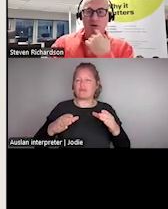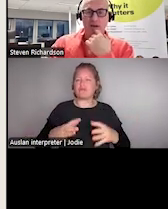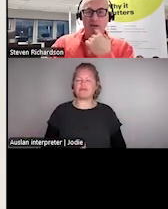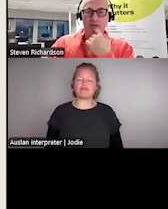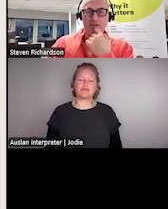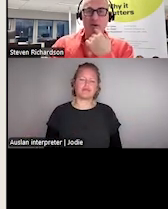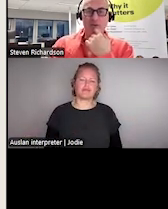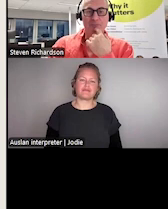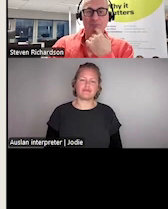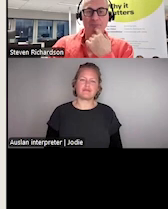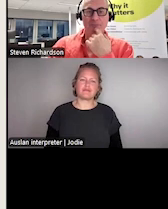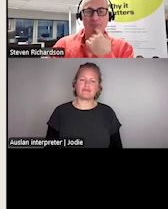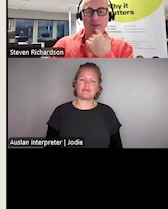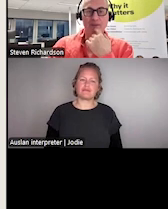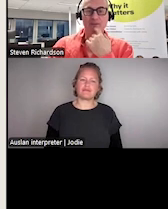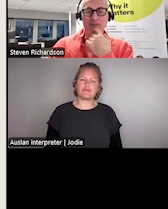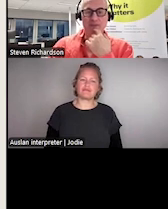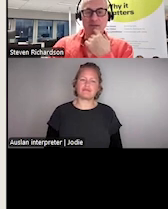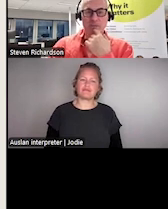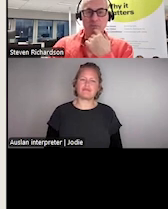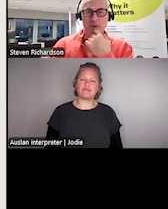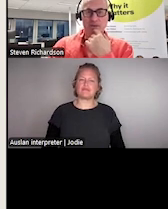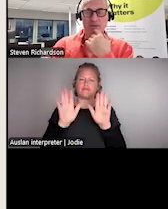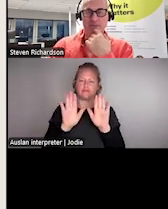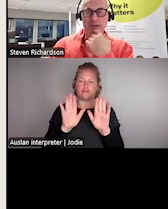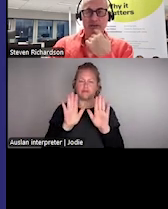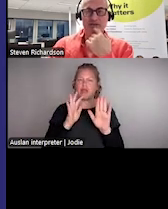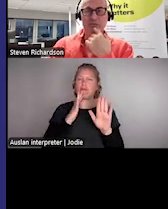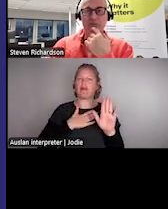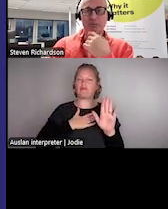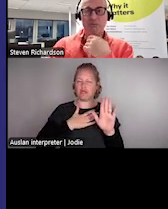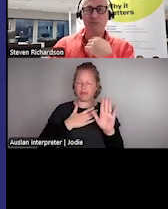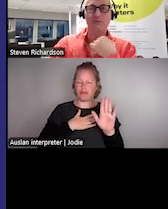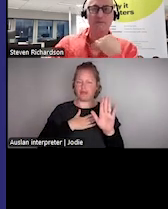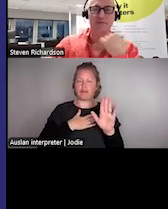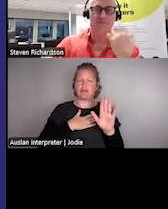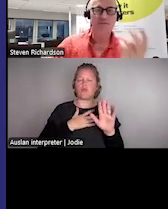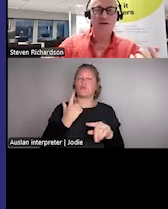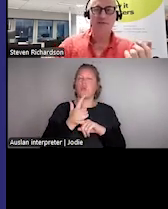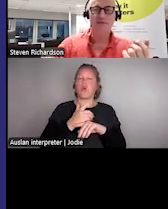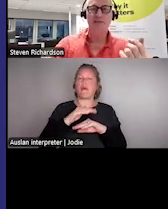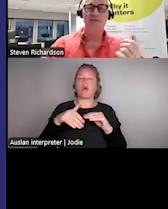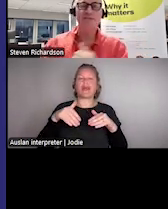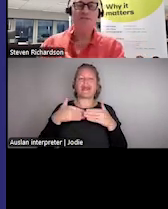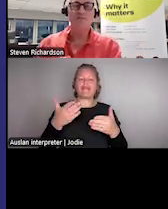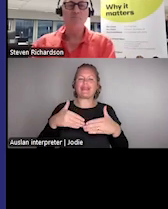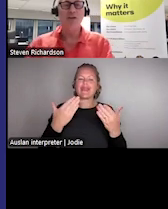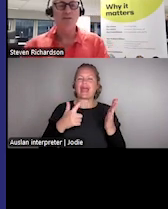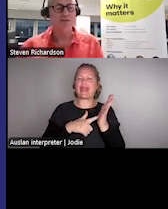OK, so, let me just take a quick breath. Let's talk a bit about Giving Day. This is